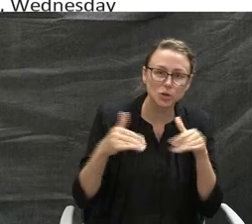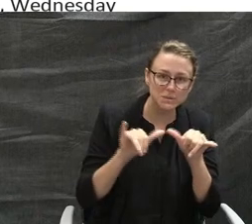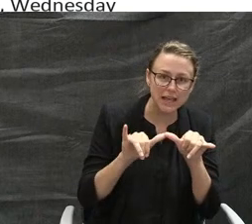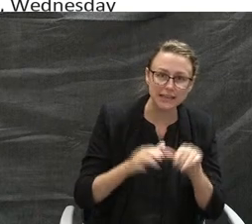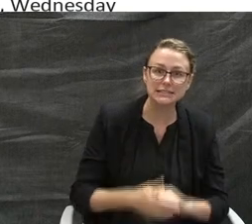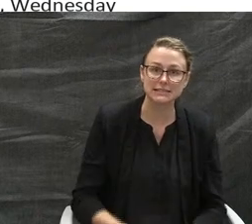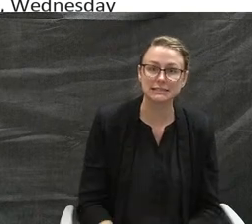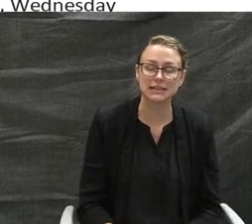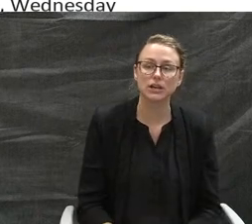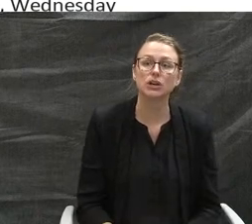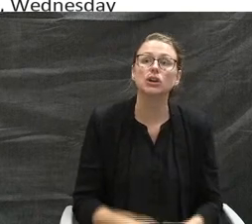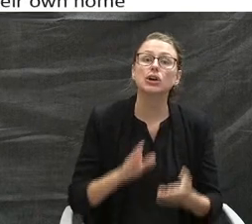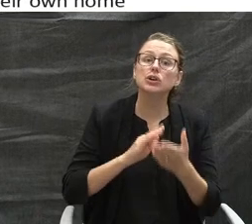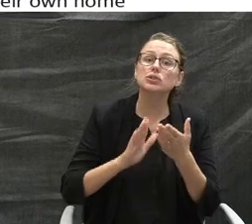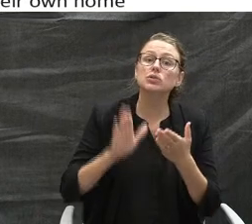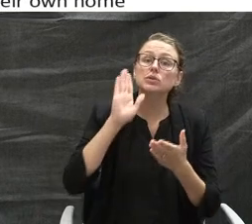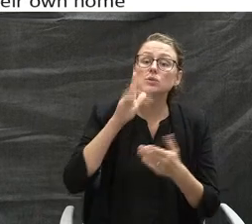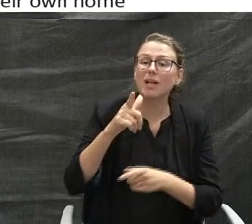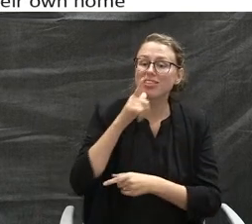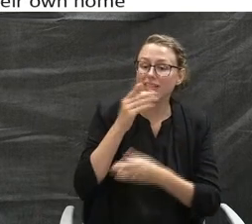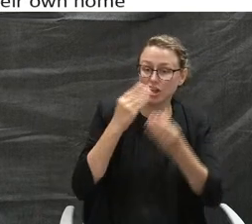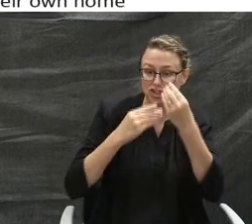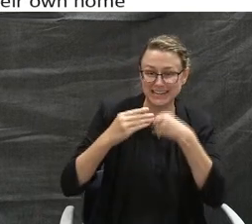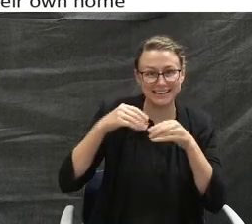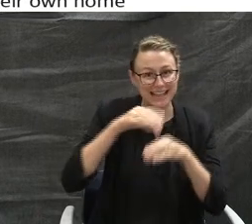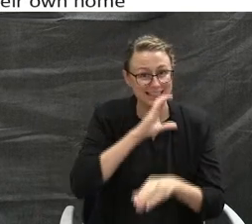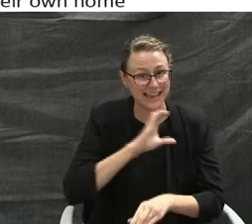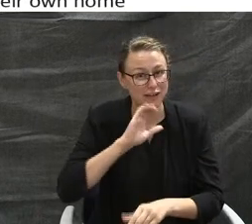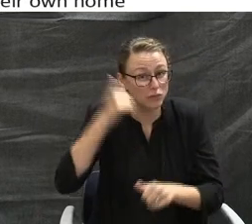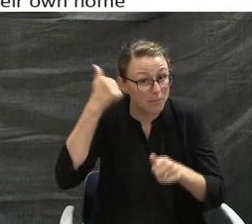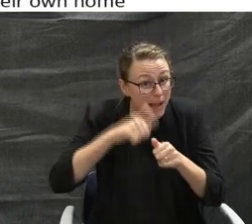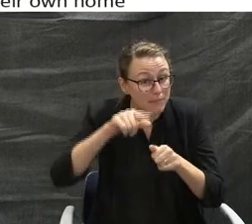Students will eat lunch in the cafeteria. Remember there at the